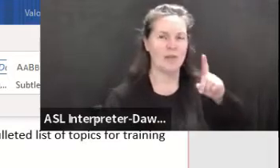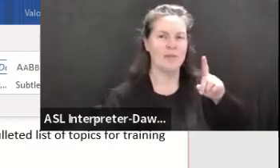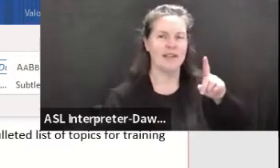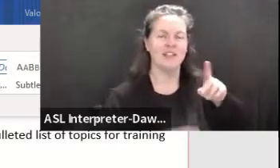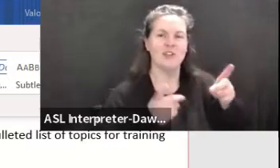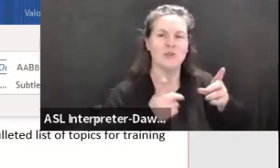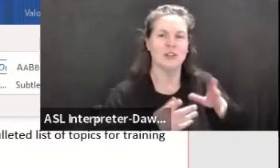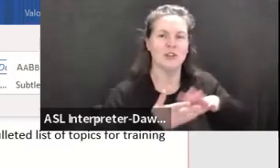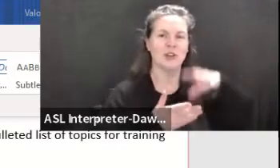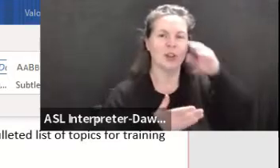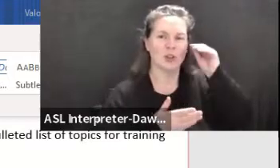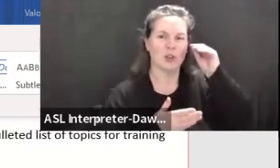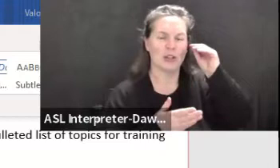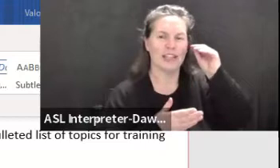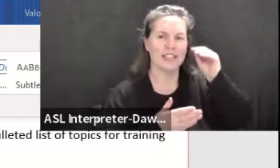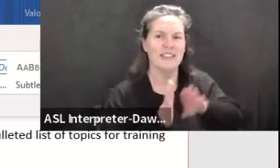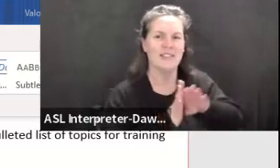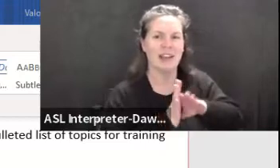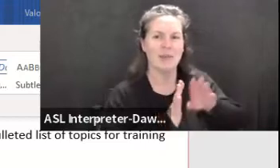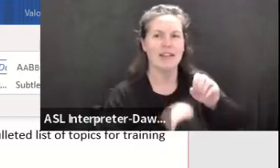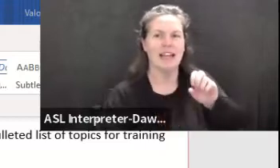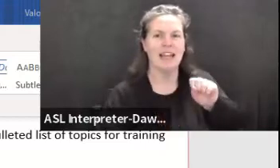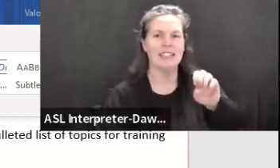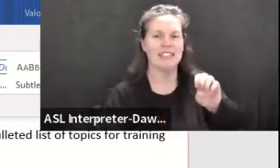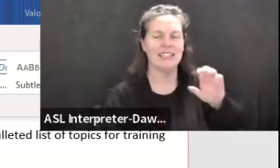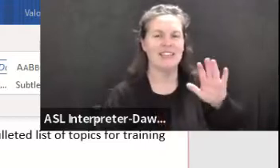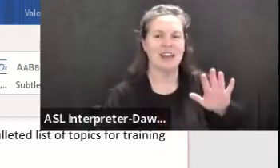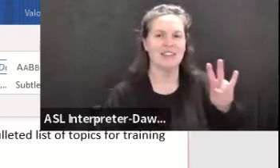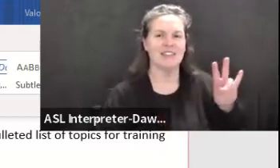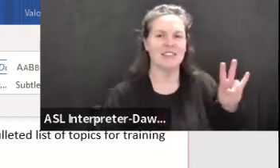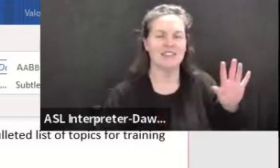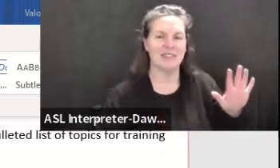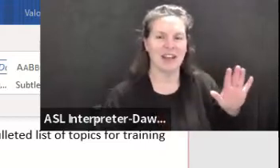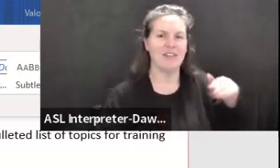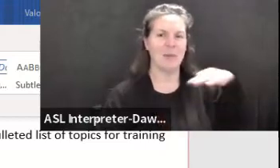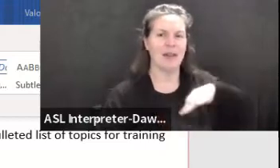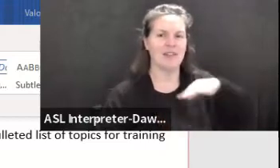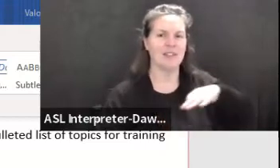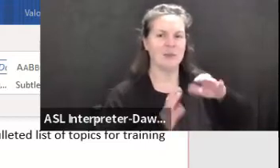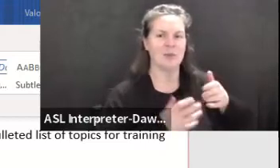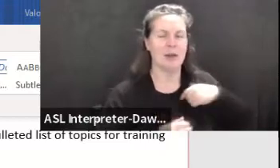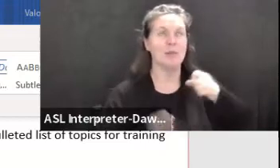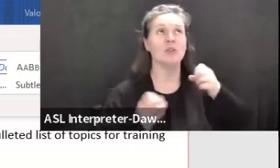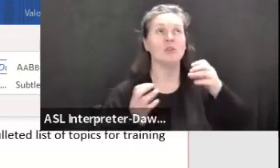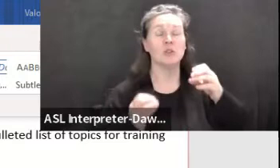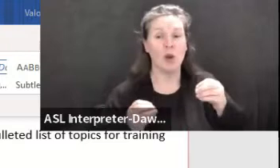at SEIU775 benefits group. And I'm so glad someone asked that question